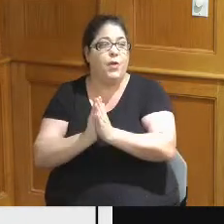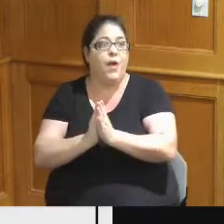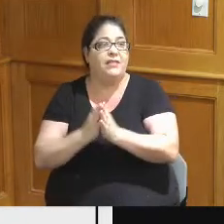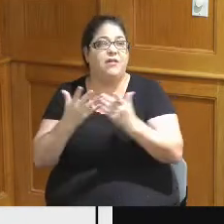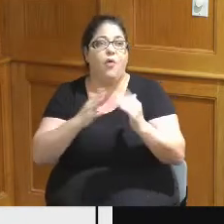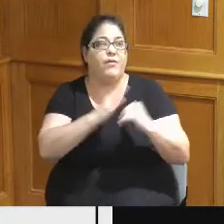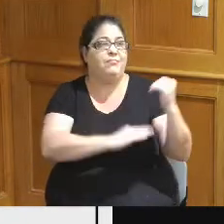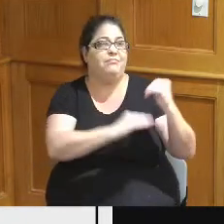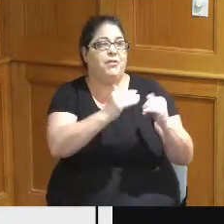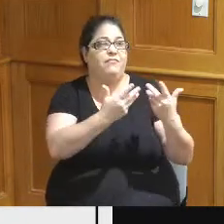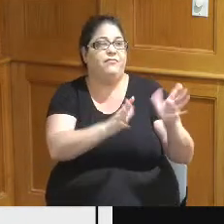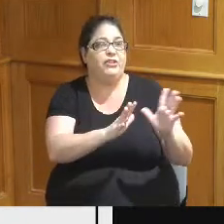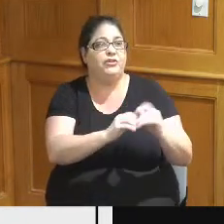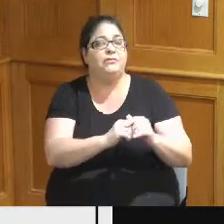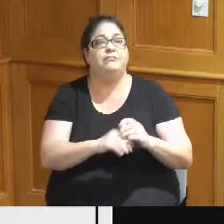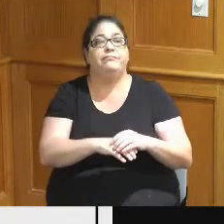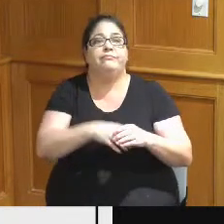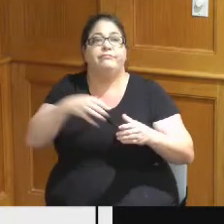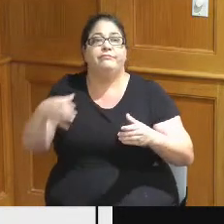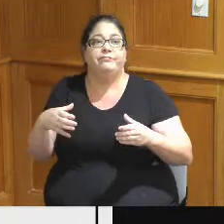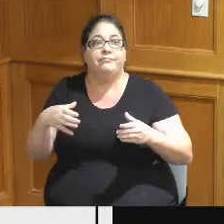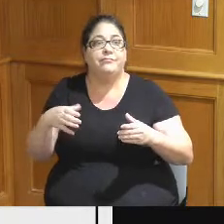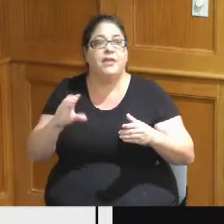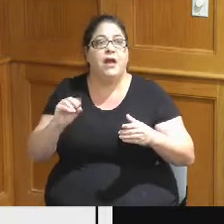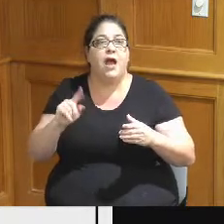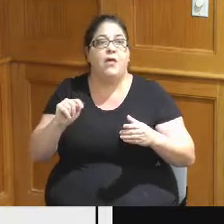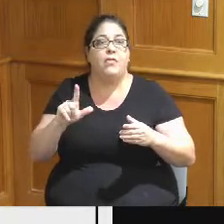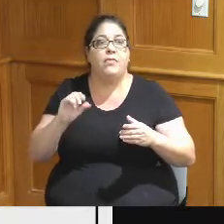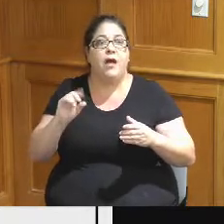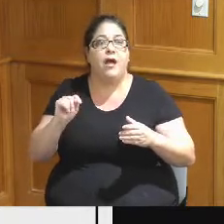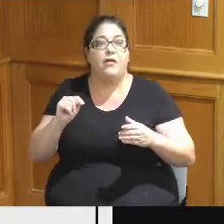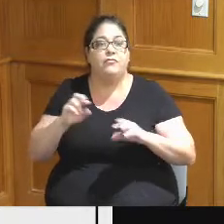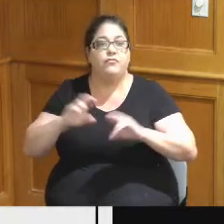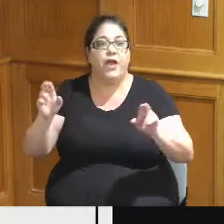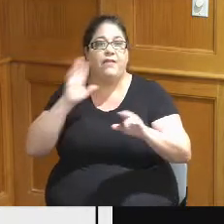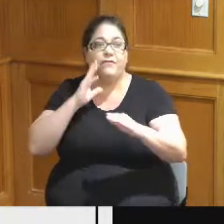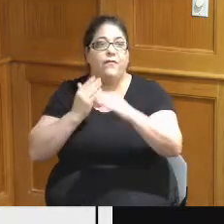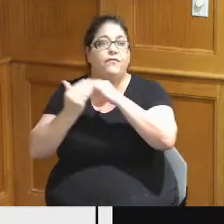this is an outlet that's ready for future development that's also not part of this request